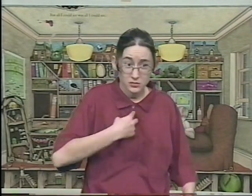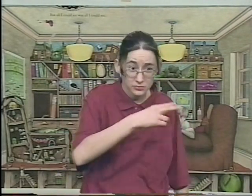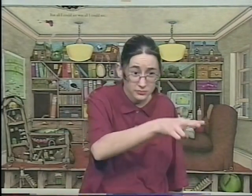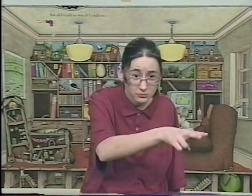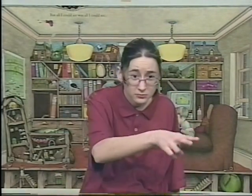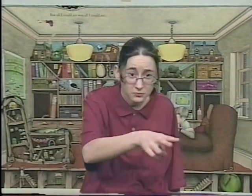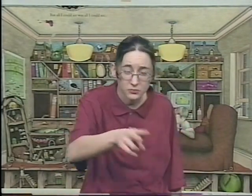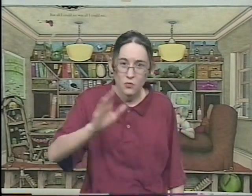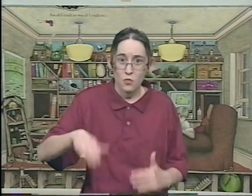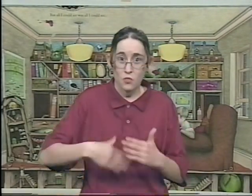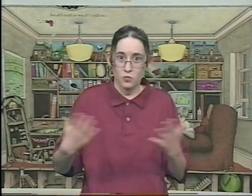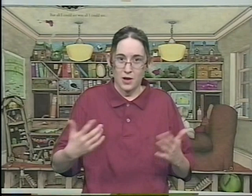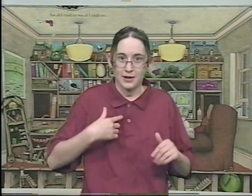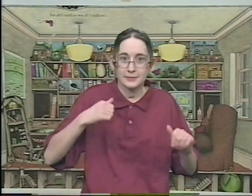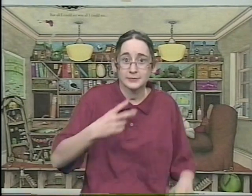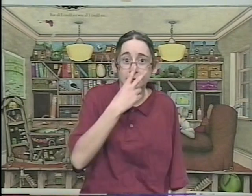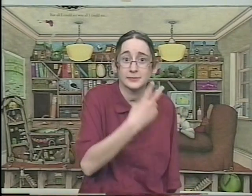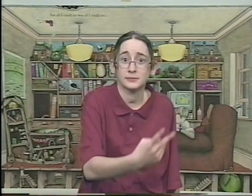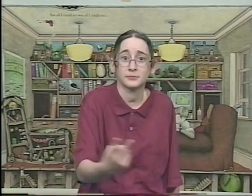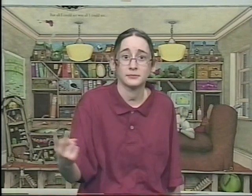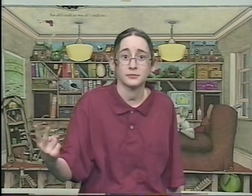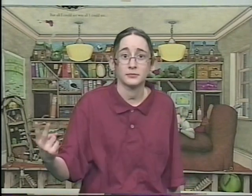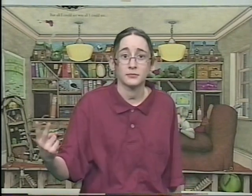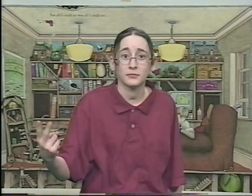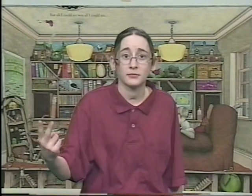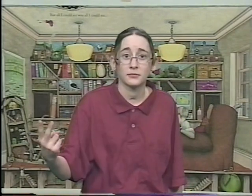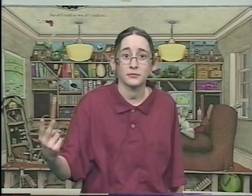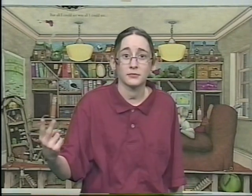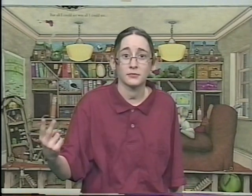But all I could see was all I could see.